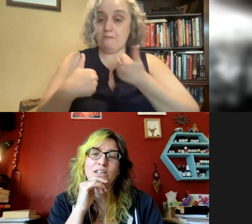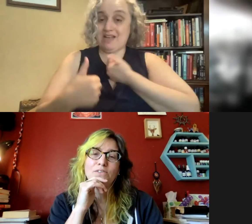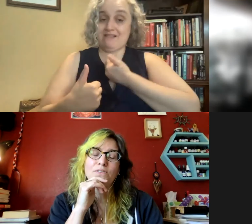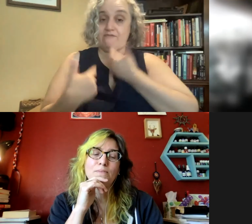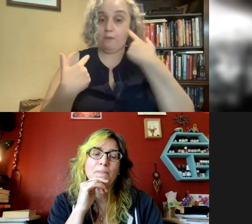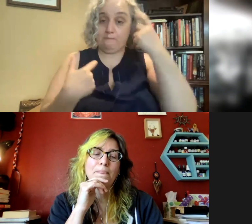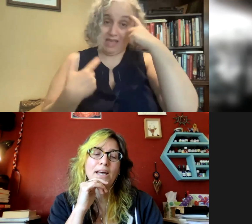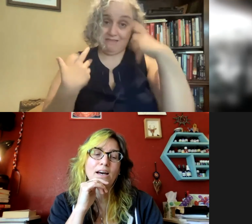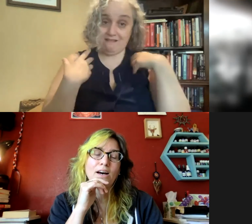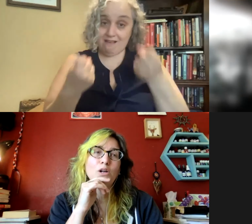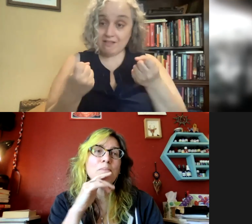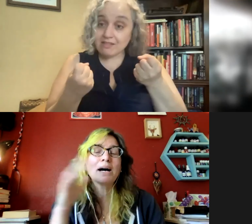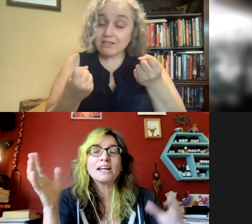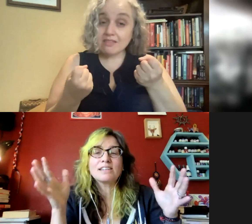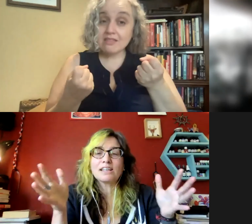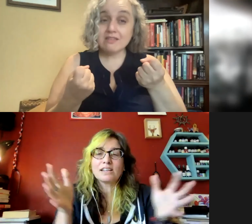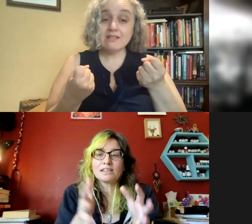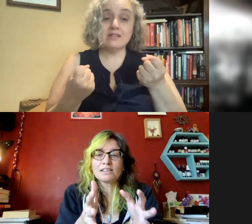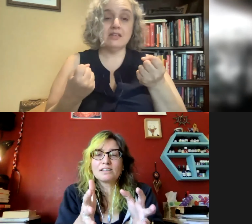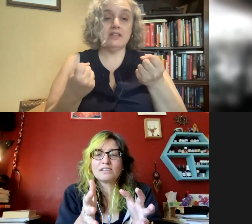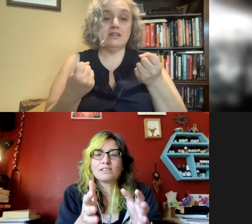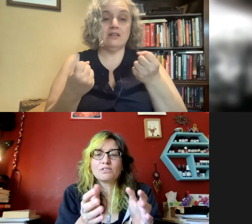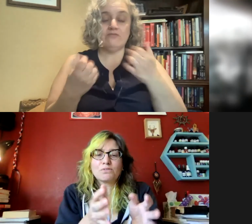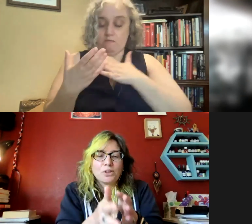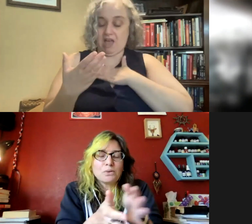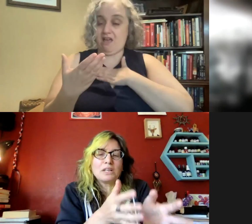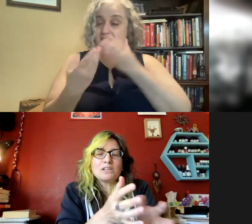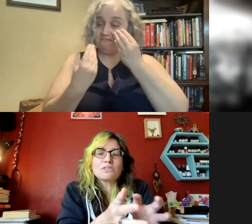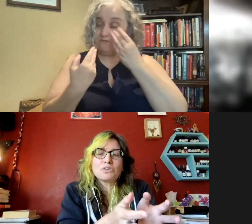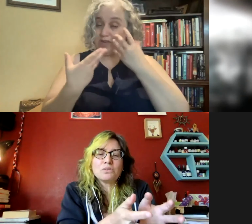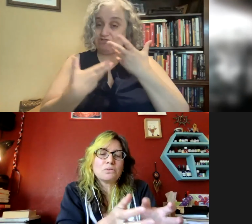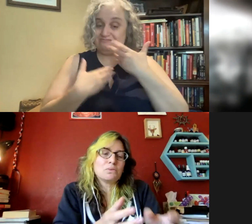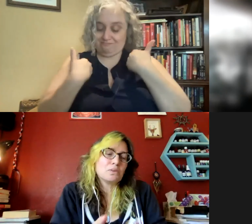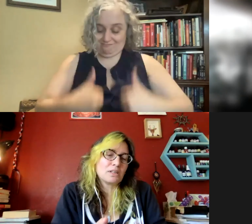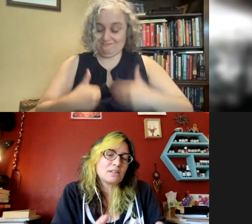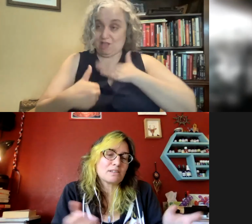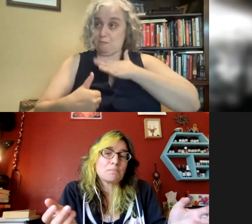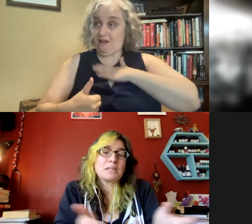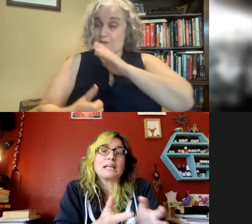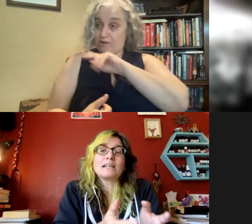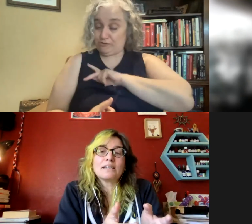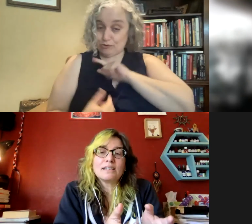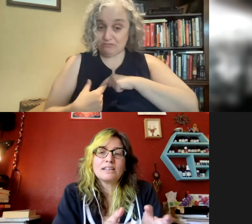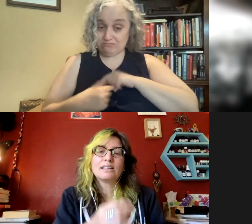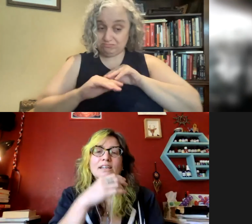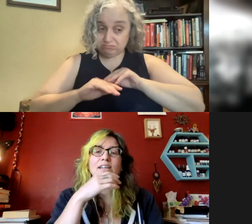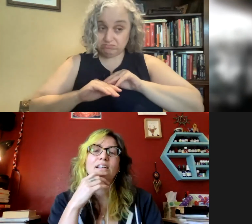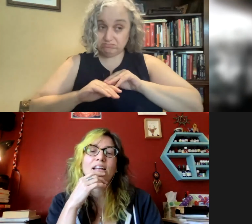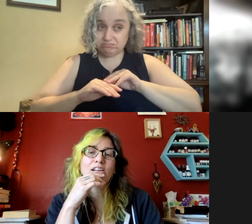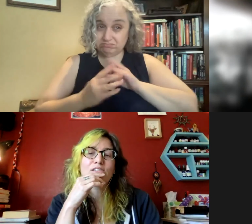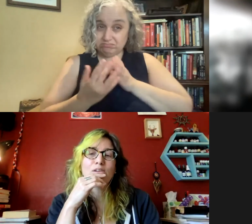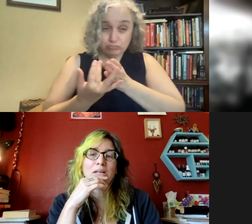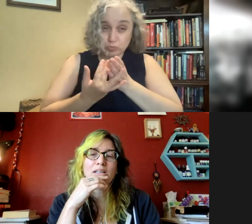if all my data flowed into something and I could start making